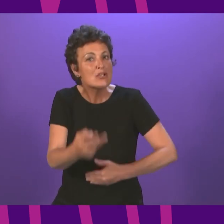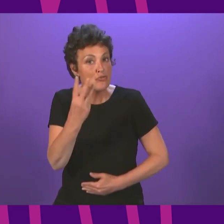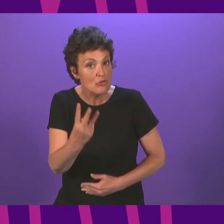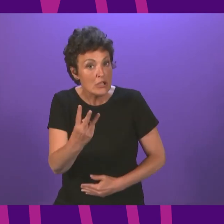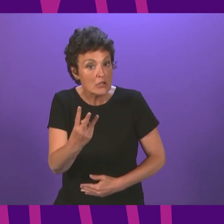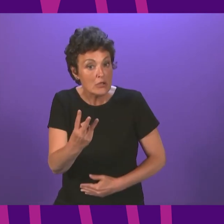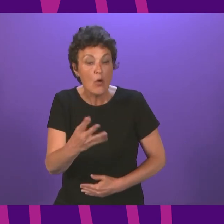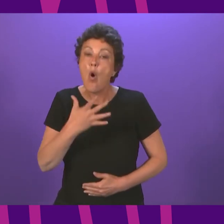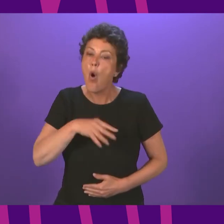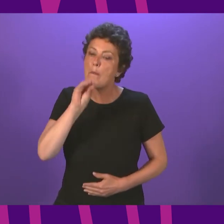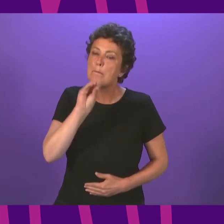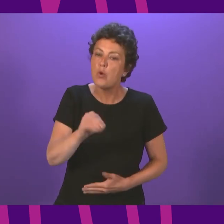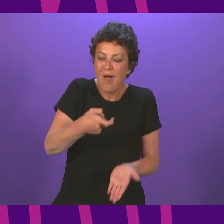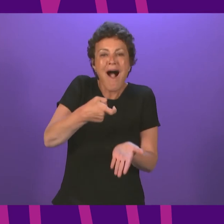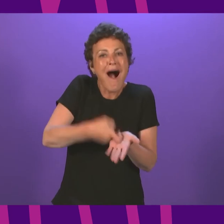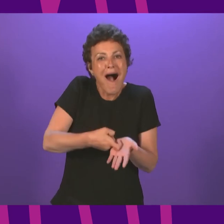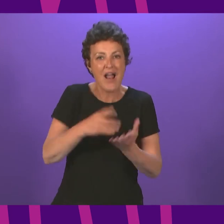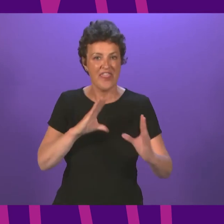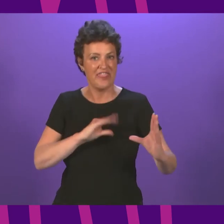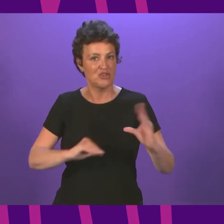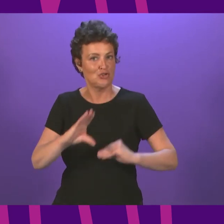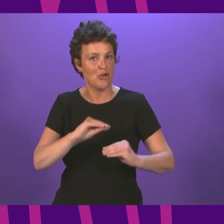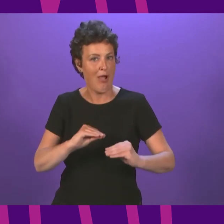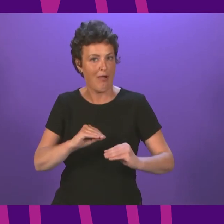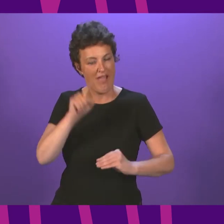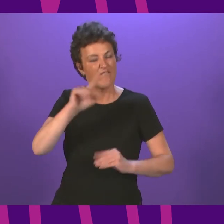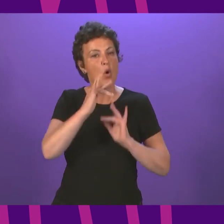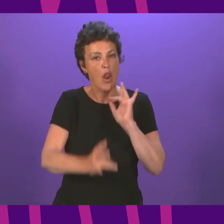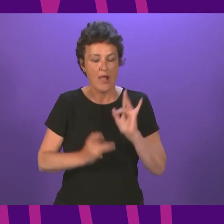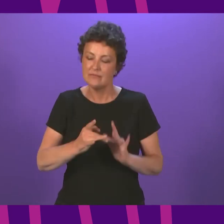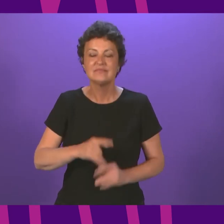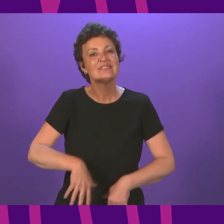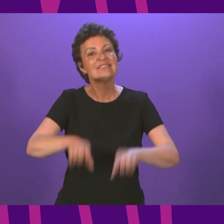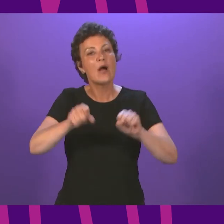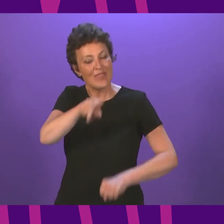them to plan for the circumstances that will arise. I have a question about the impact of the legislation and the reporting framework on